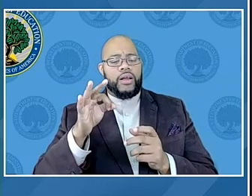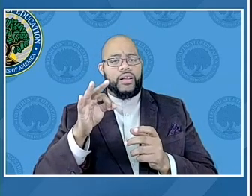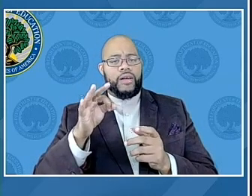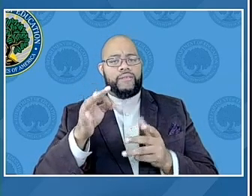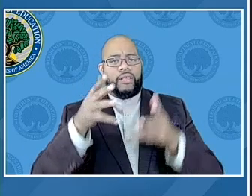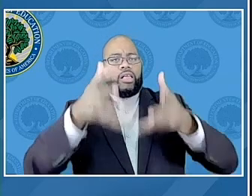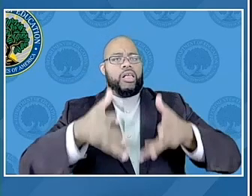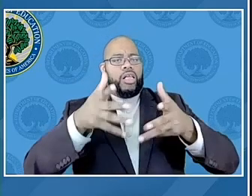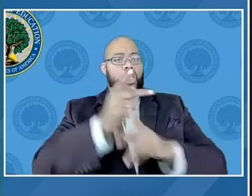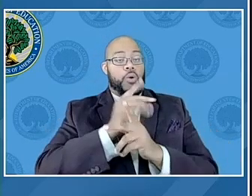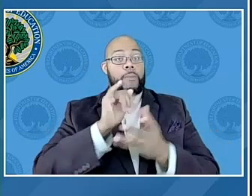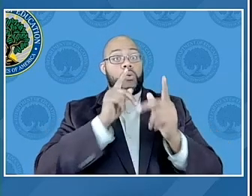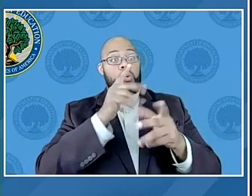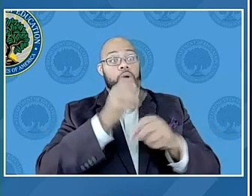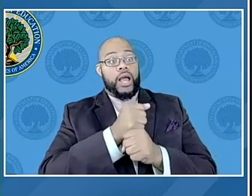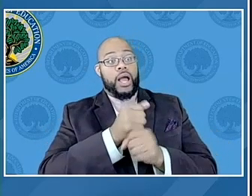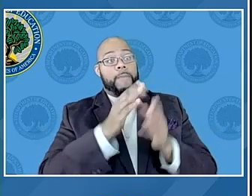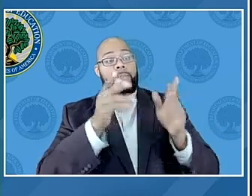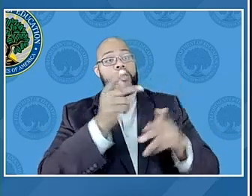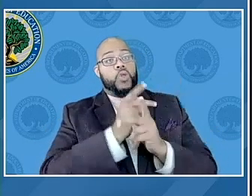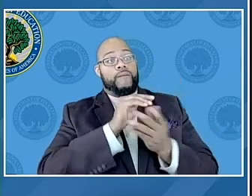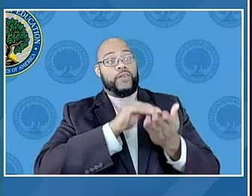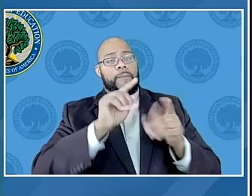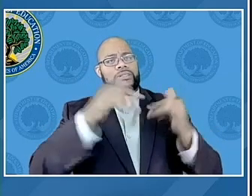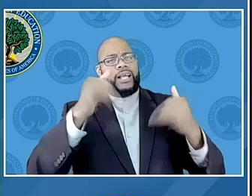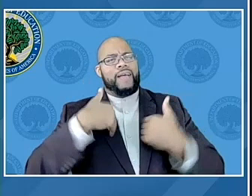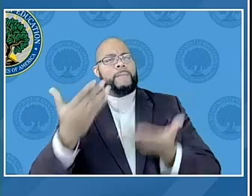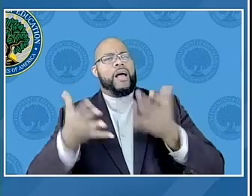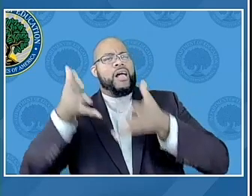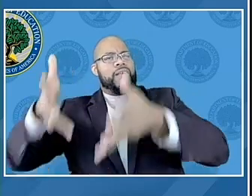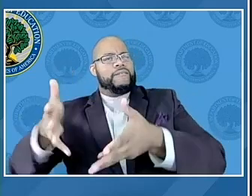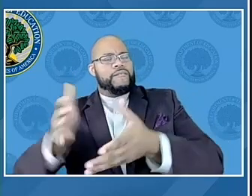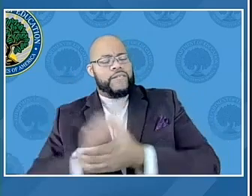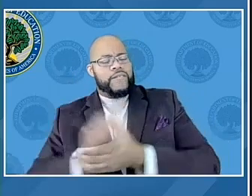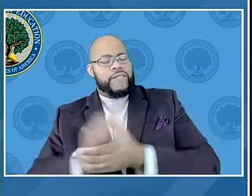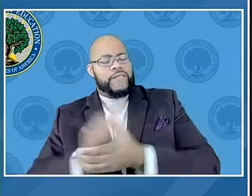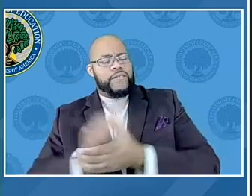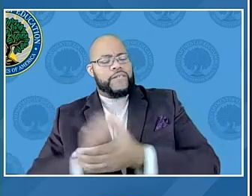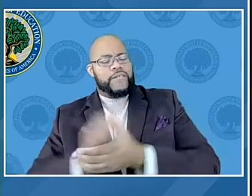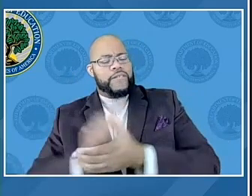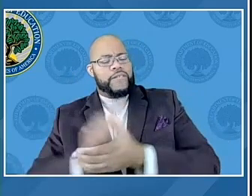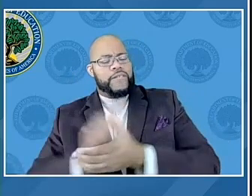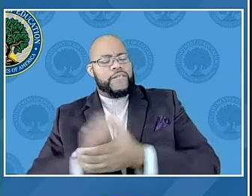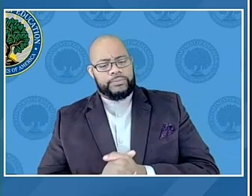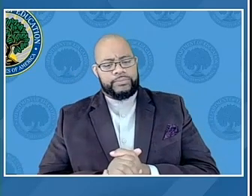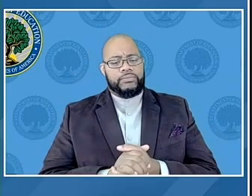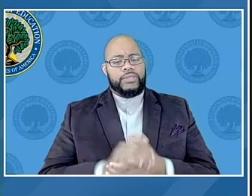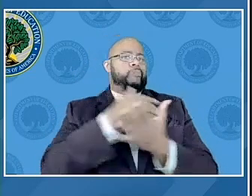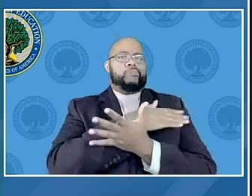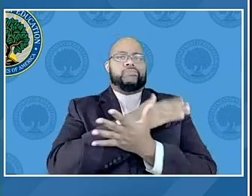Service Loan Forgiveness but still have a balance. And there's reasons, a range of reasons how that happened.